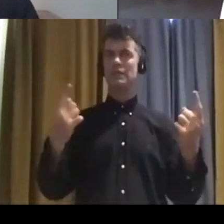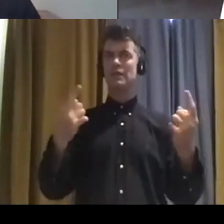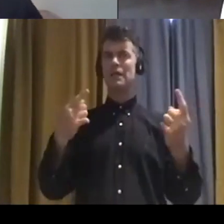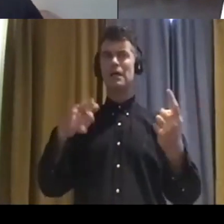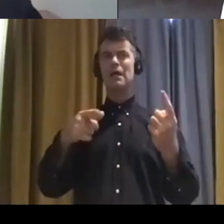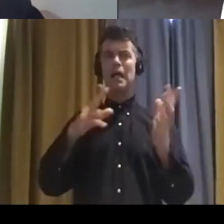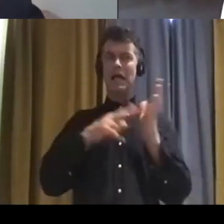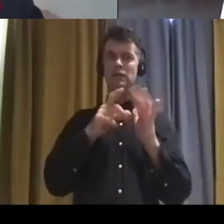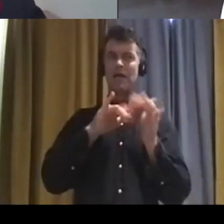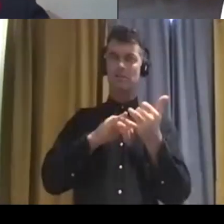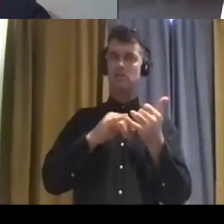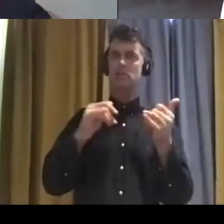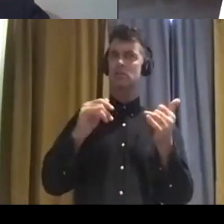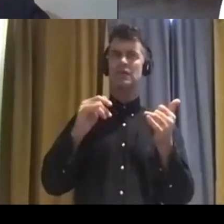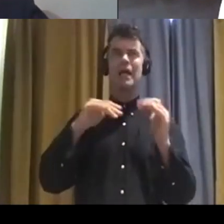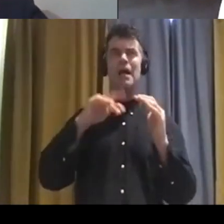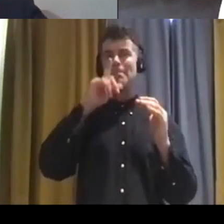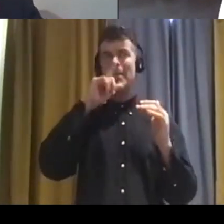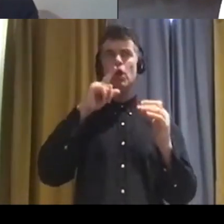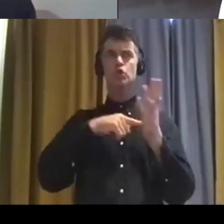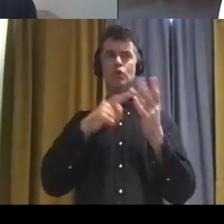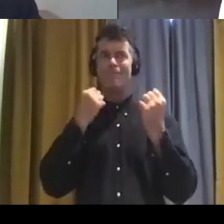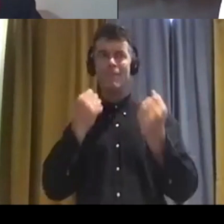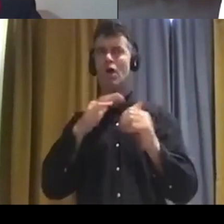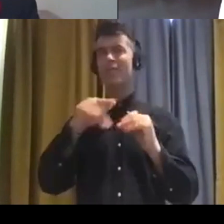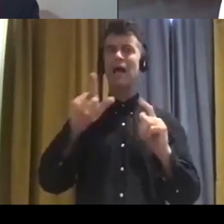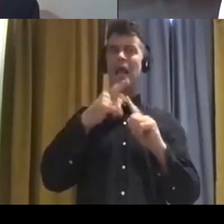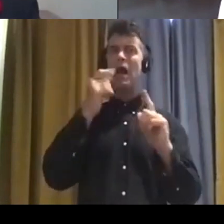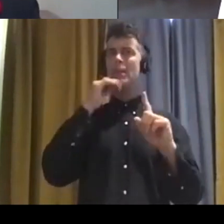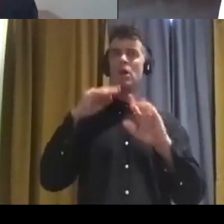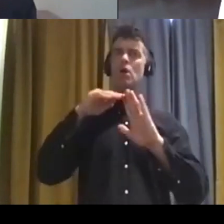like has really dropped away. So I think that there's my reflections is that there's been